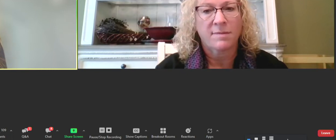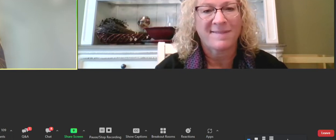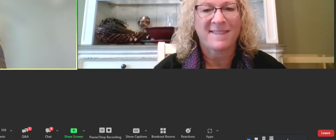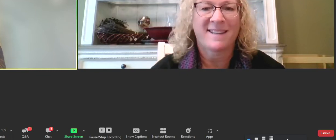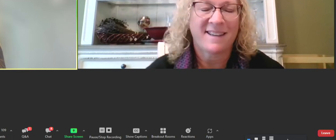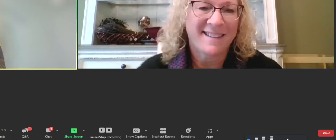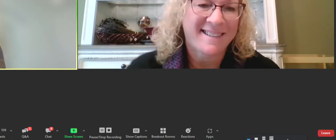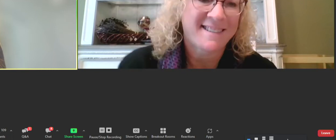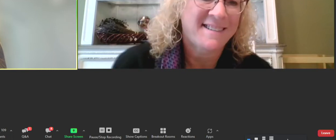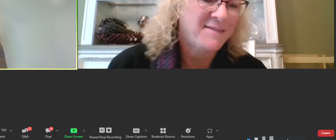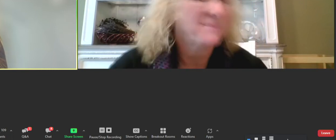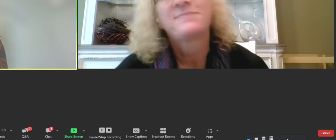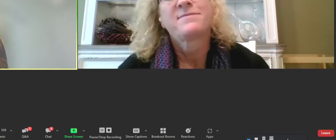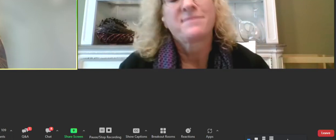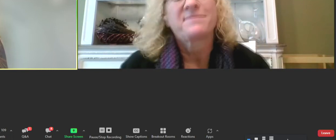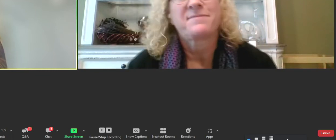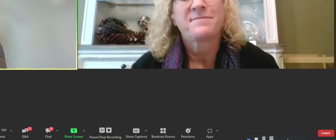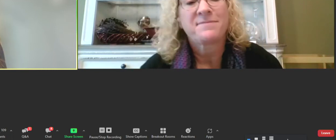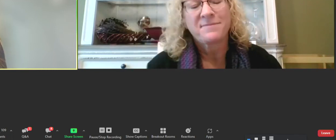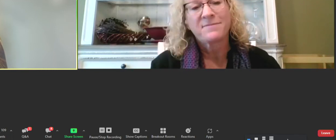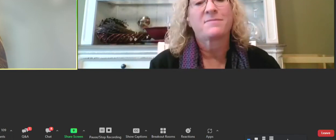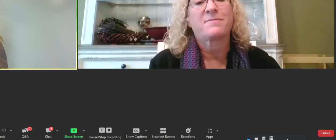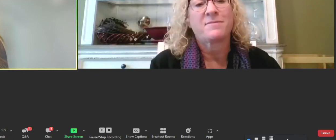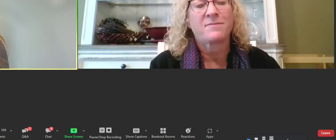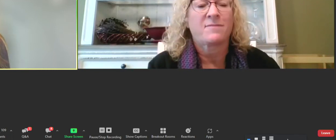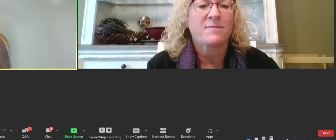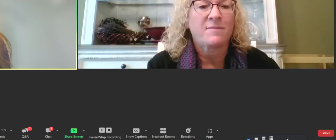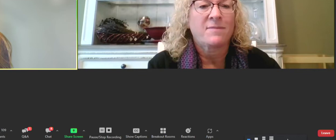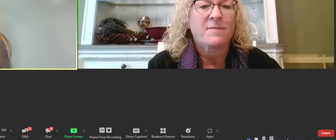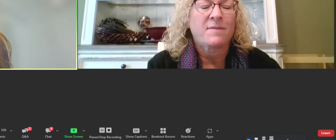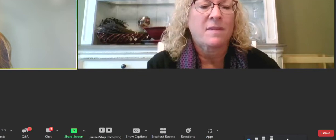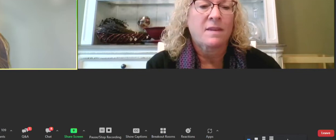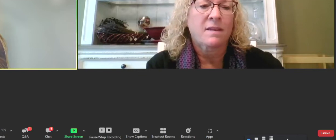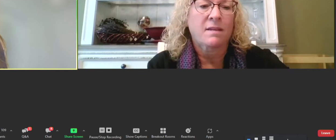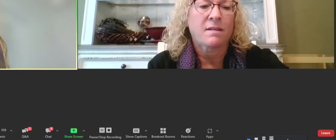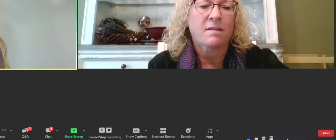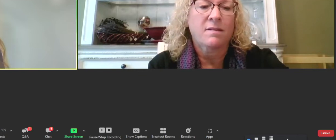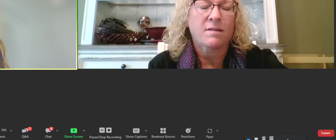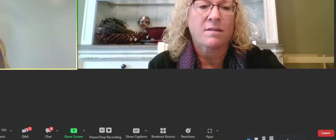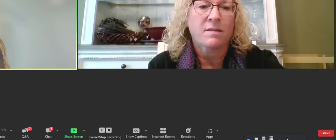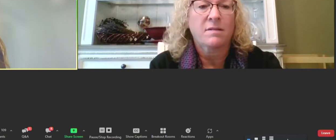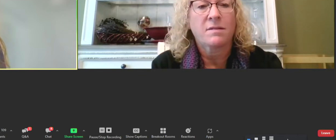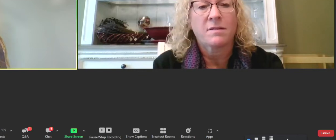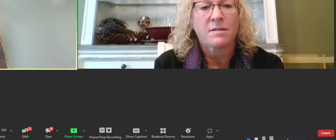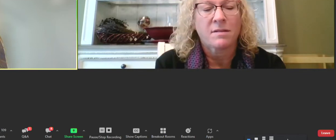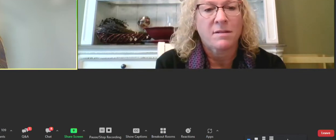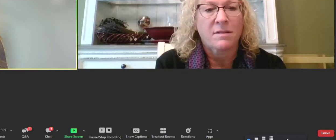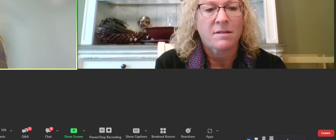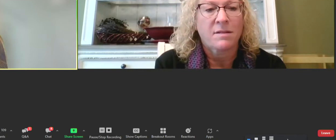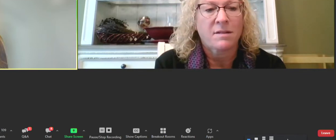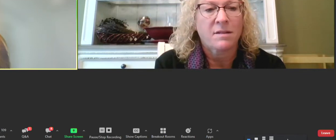is a Women Heart champion to talk about her story. Thank you, Dawn, for joining us today,